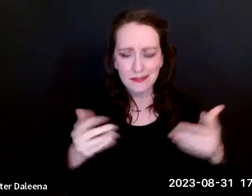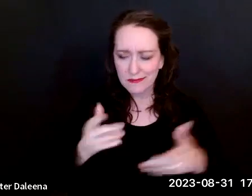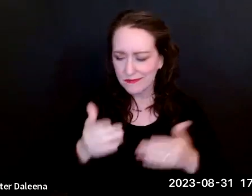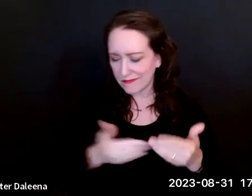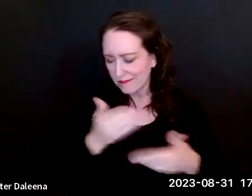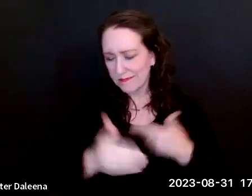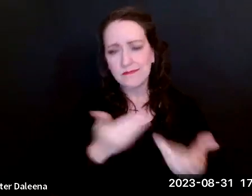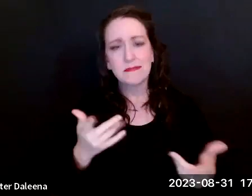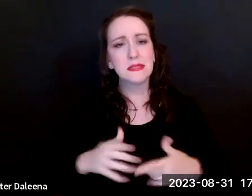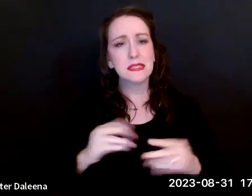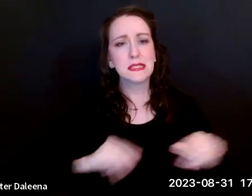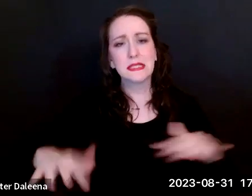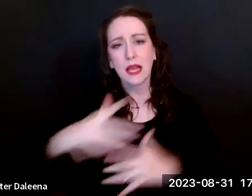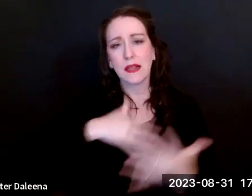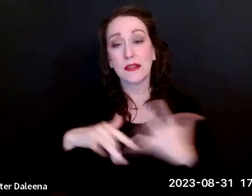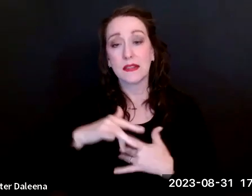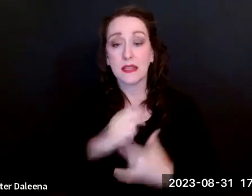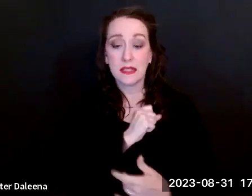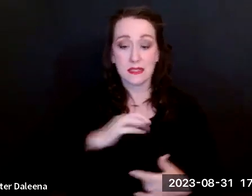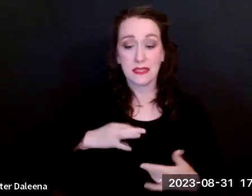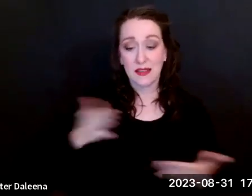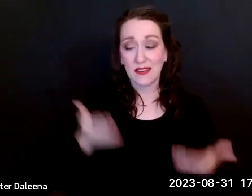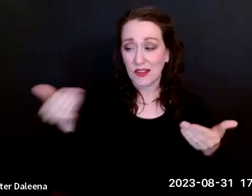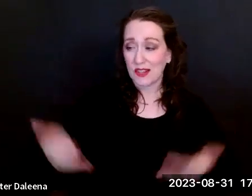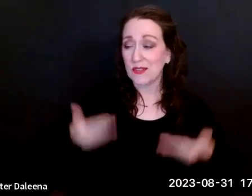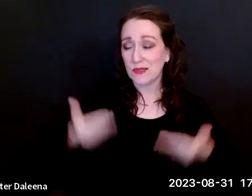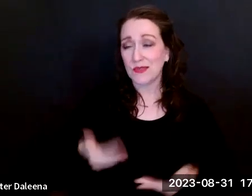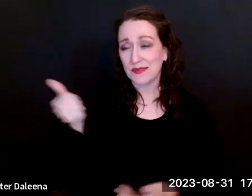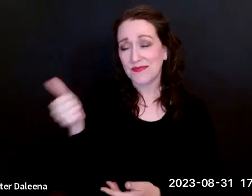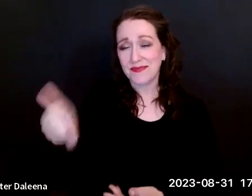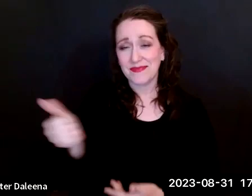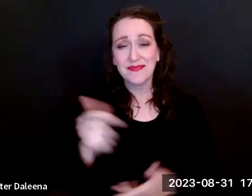now I'd like to have staff on this webinar introduce themselves then I will give a brief